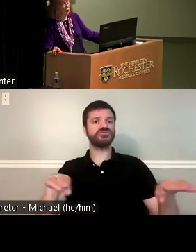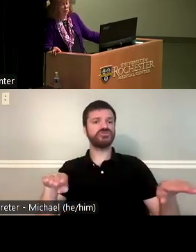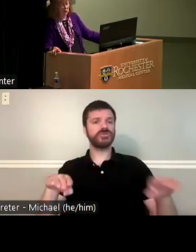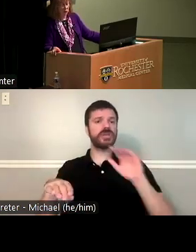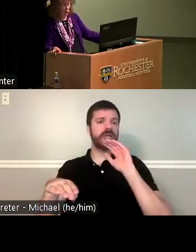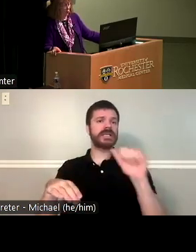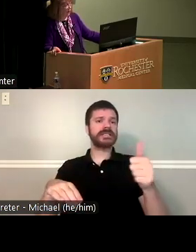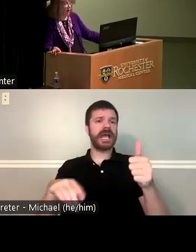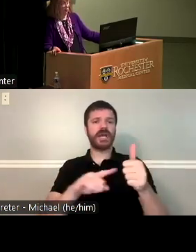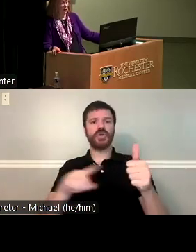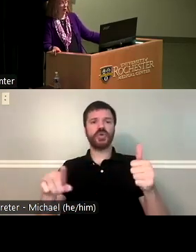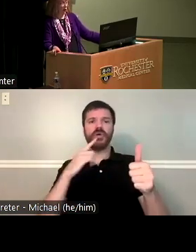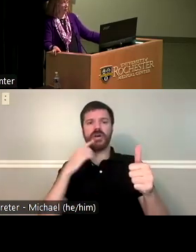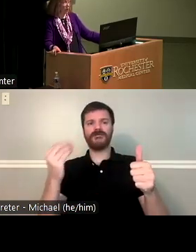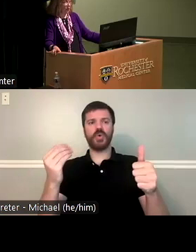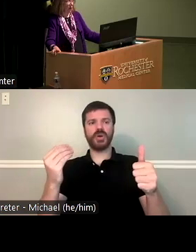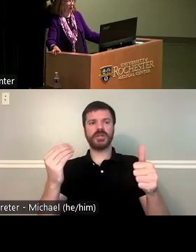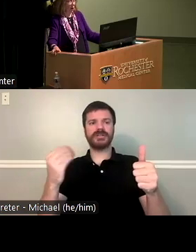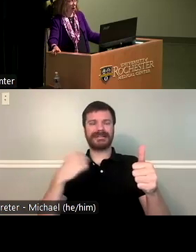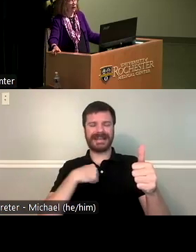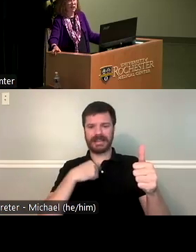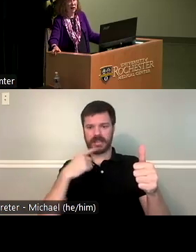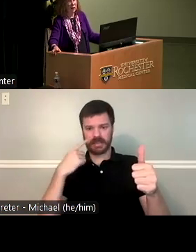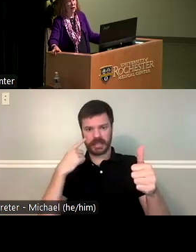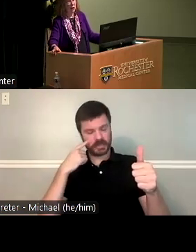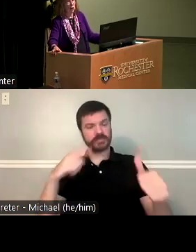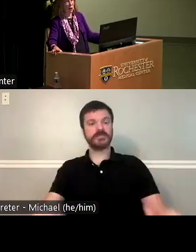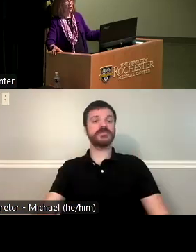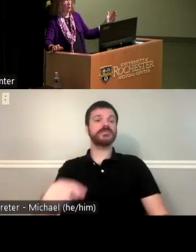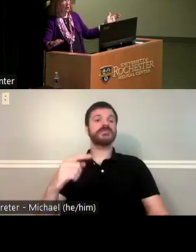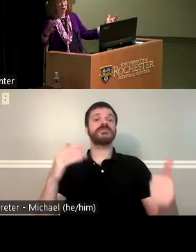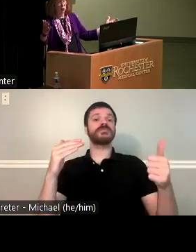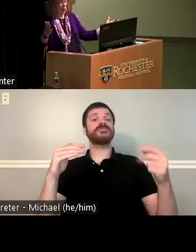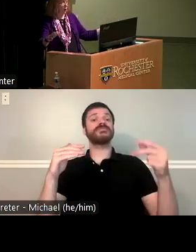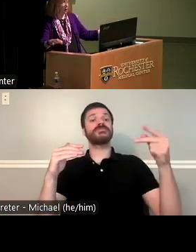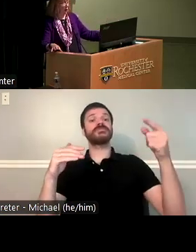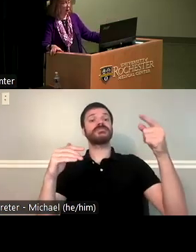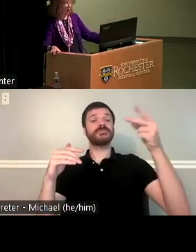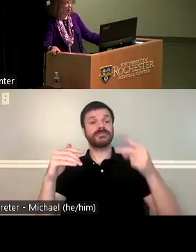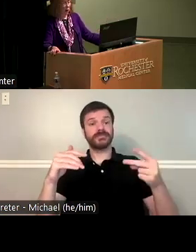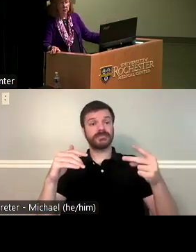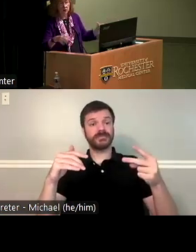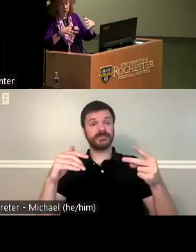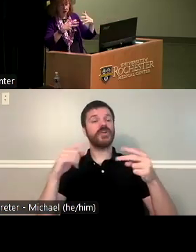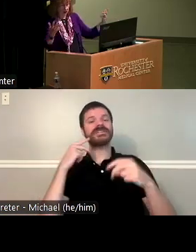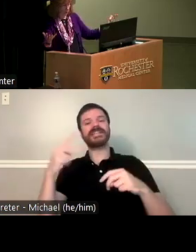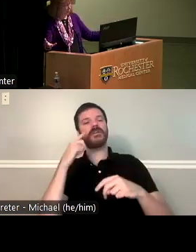believe 14 I don't have the numbers here and the second leading cause from 10 to 21 uh it's just